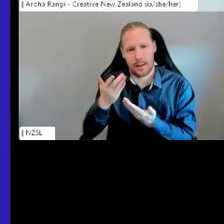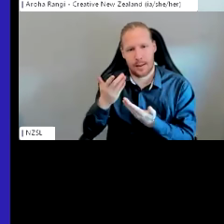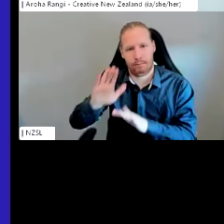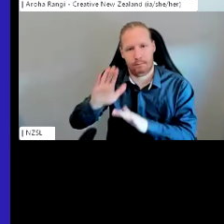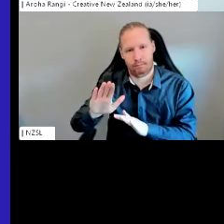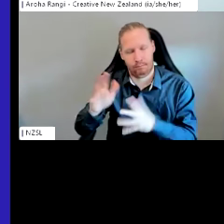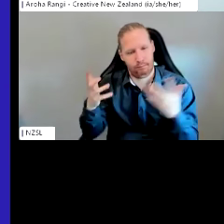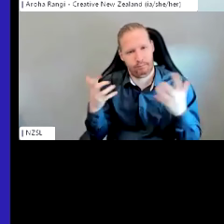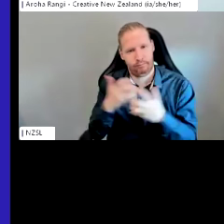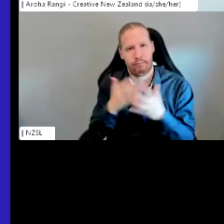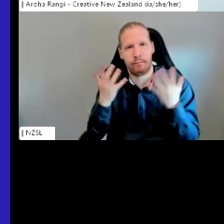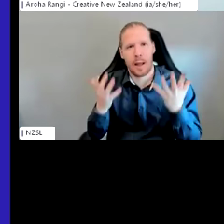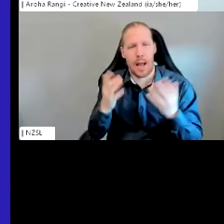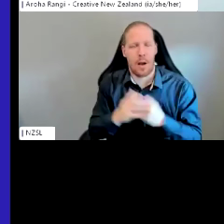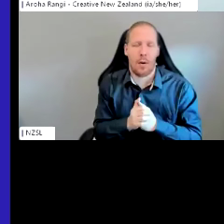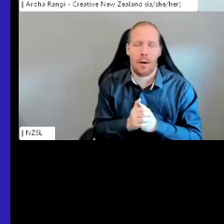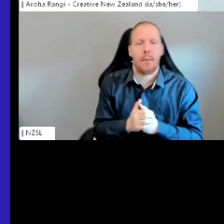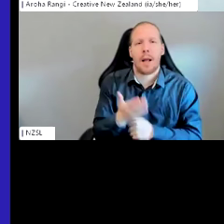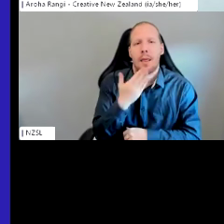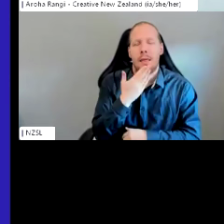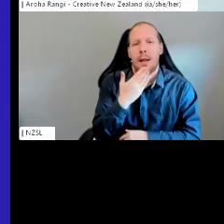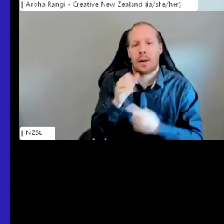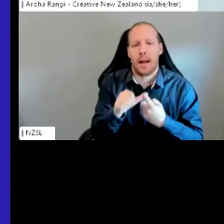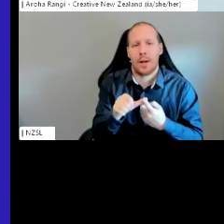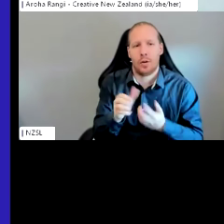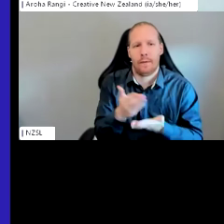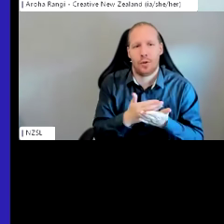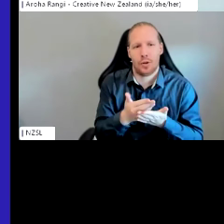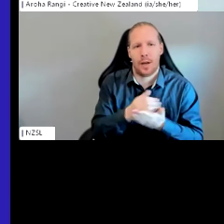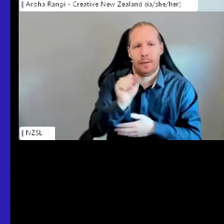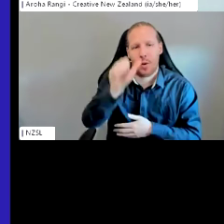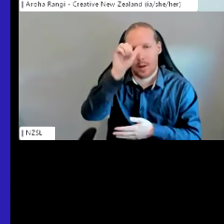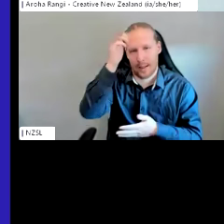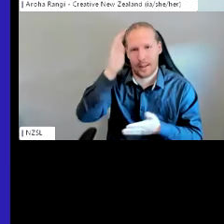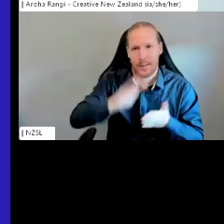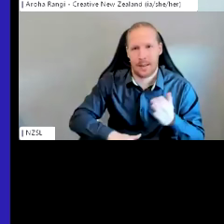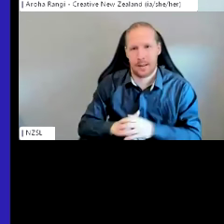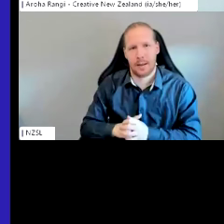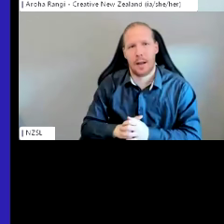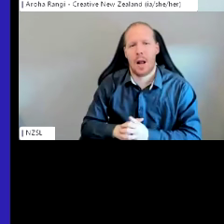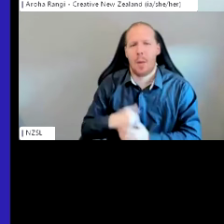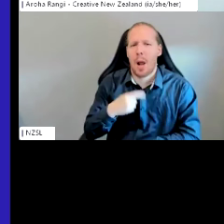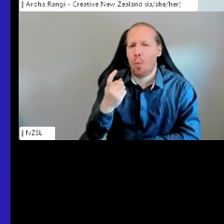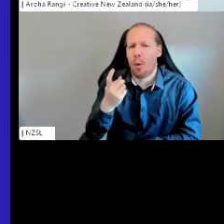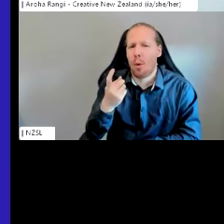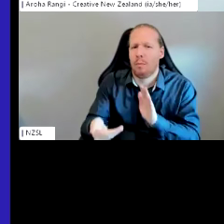Andrew for sharing your expertise. Can I just add one more thing quickly? Uh you may see it on the